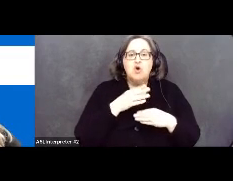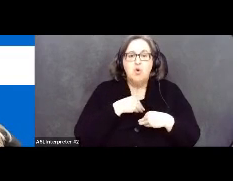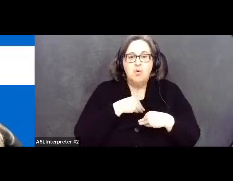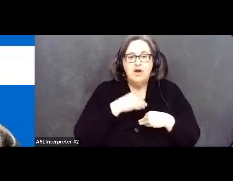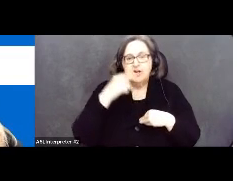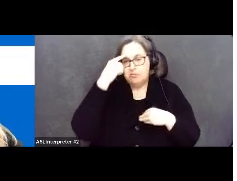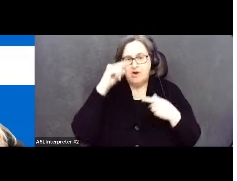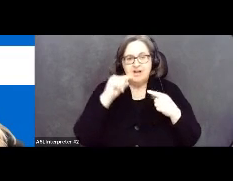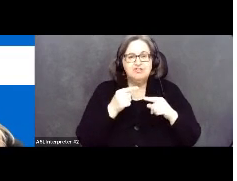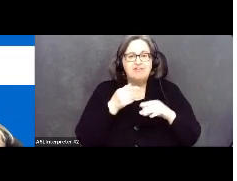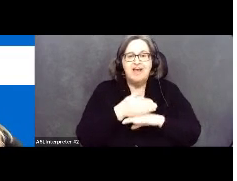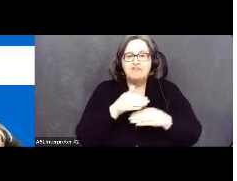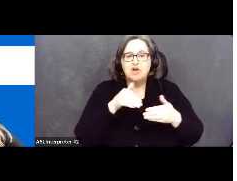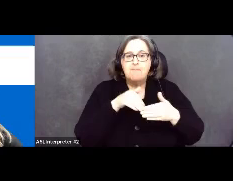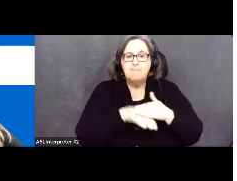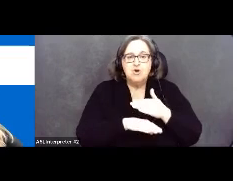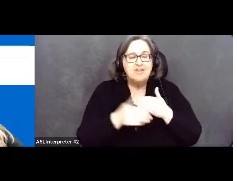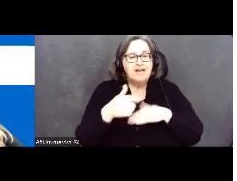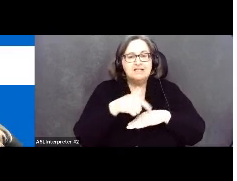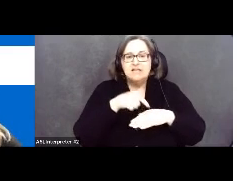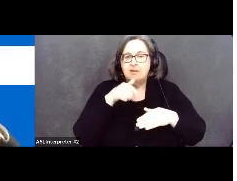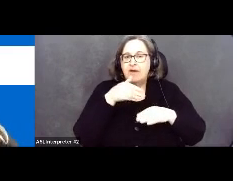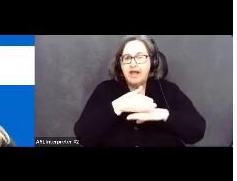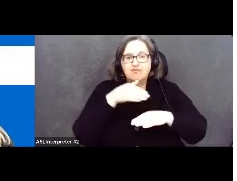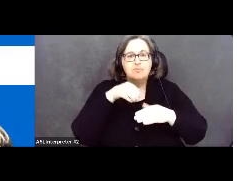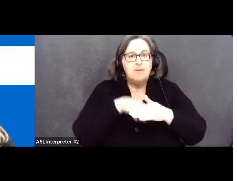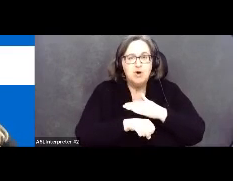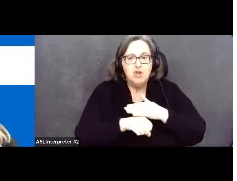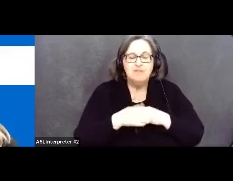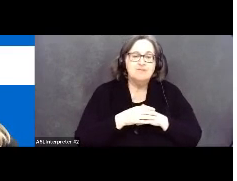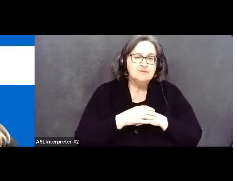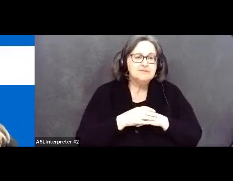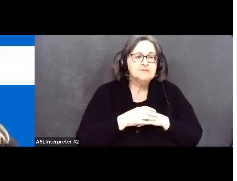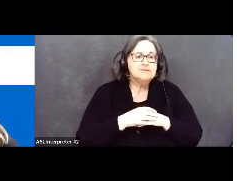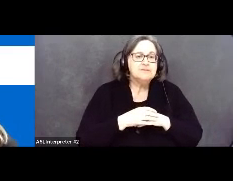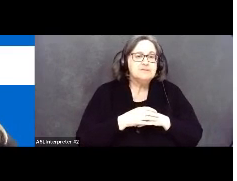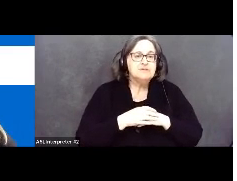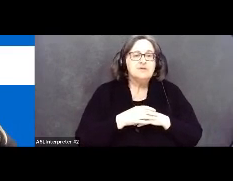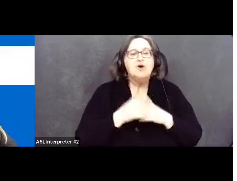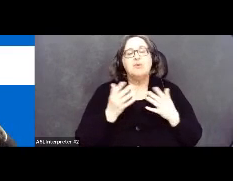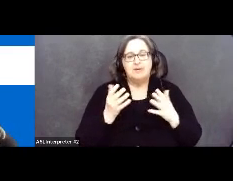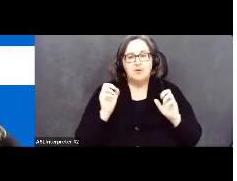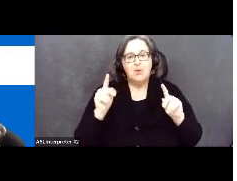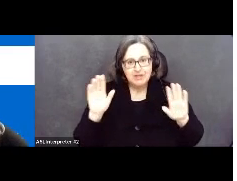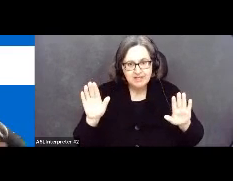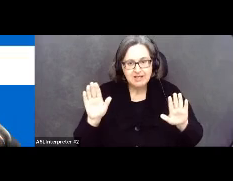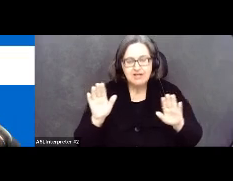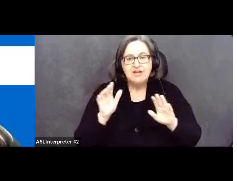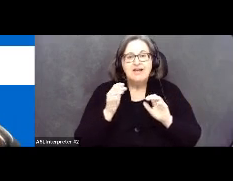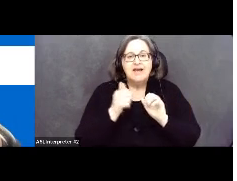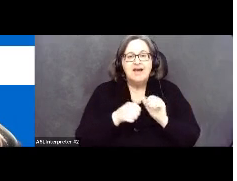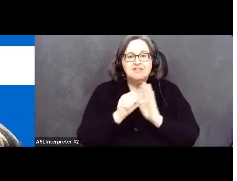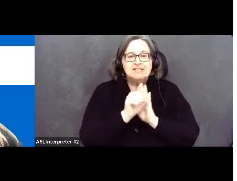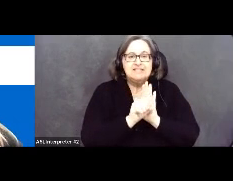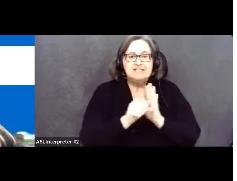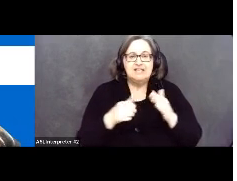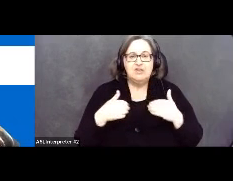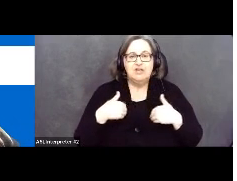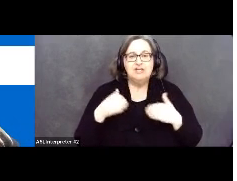at any time in a child's life after birth. So every state now has a return to play law,